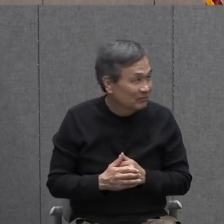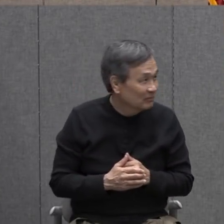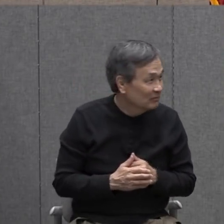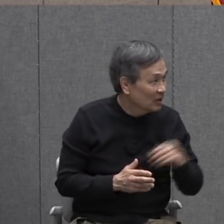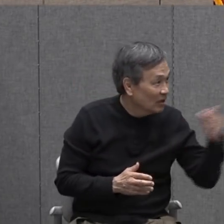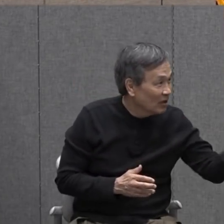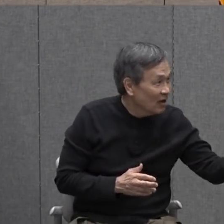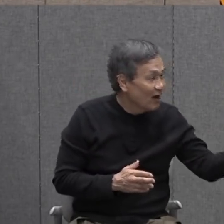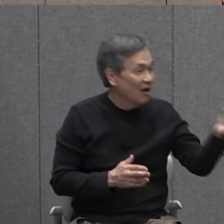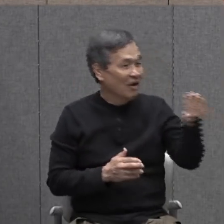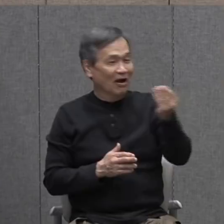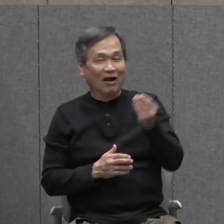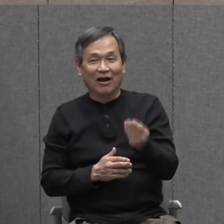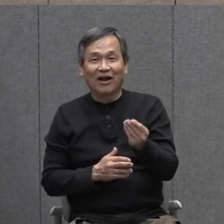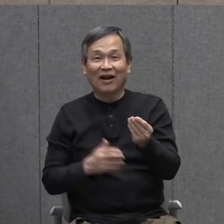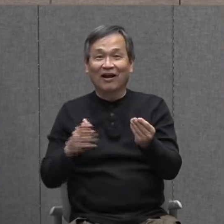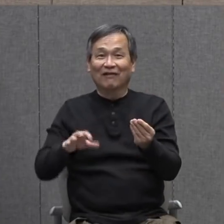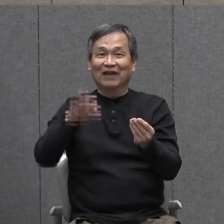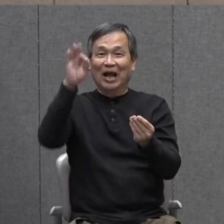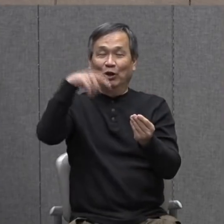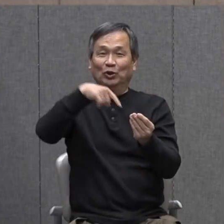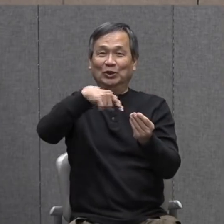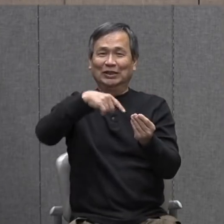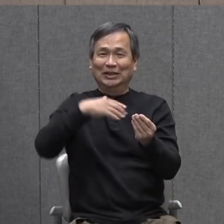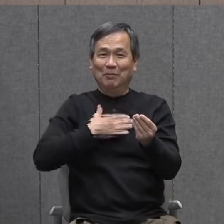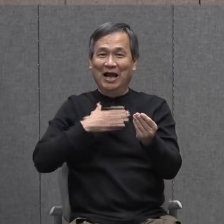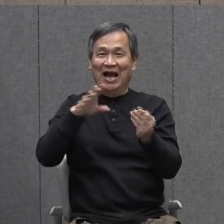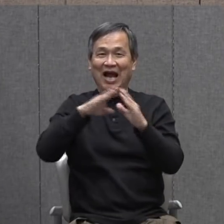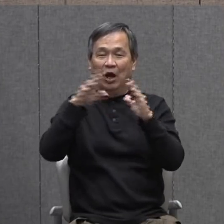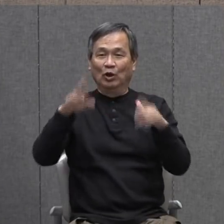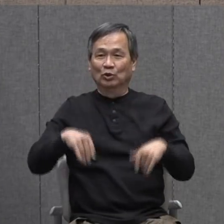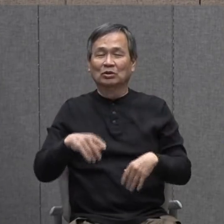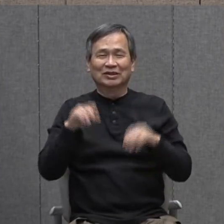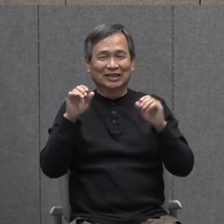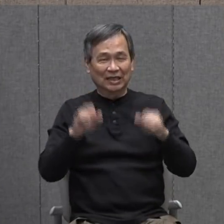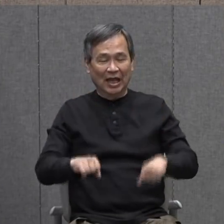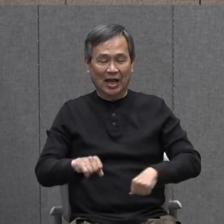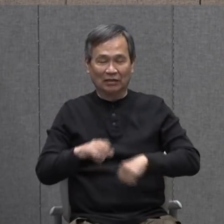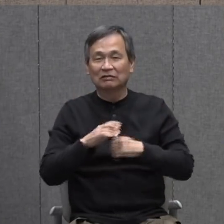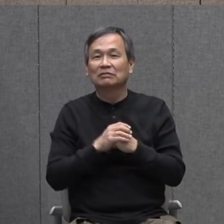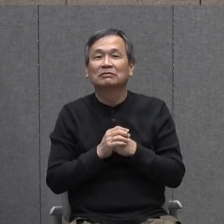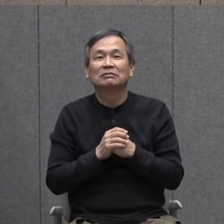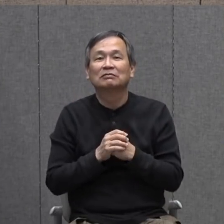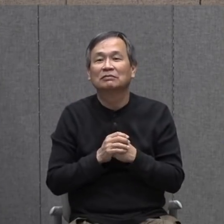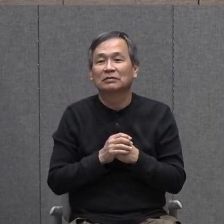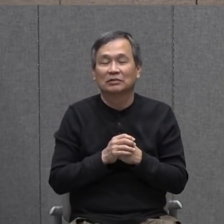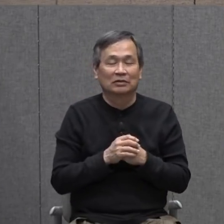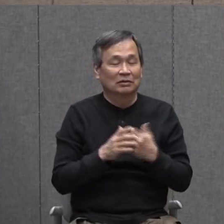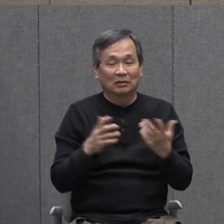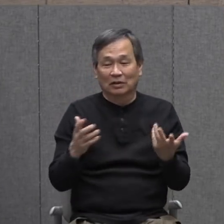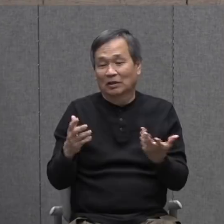and all of these are materials you can use to draw on. I found a pad of Post-it Notes.